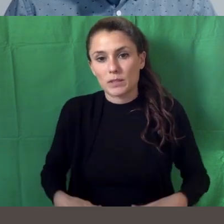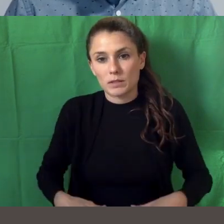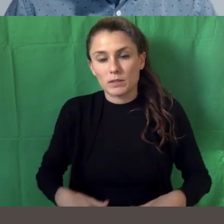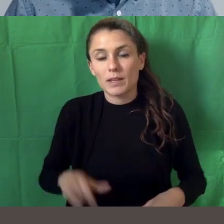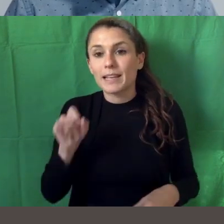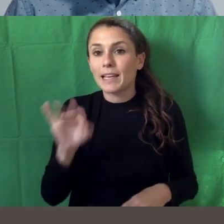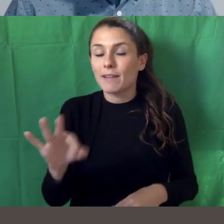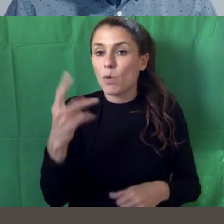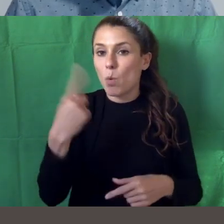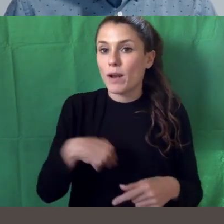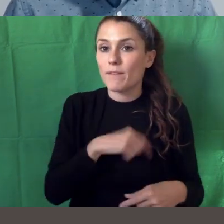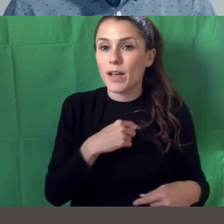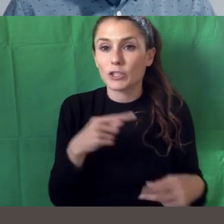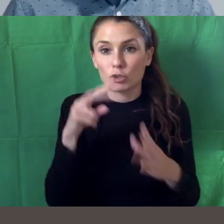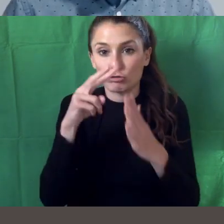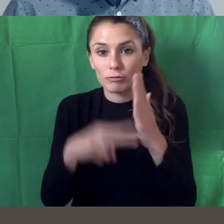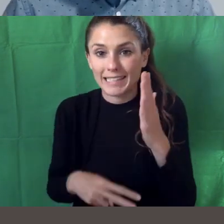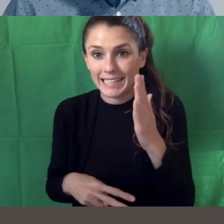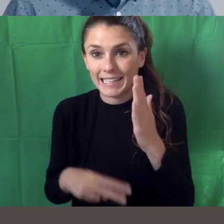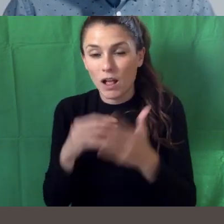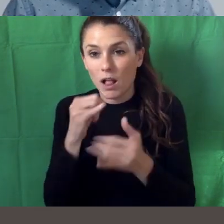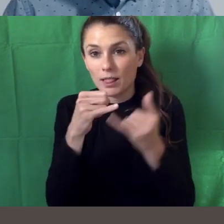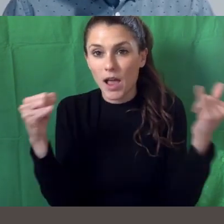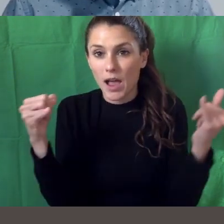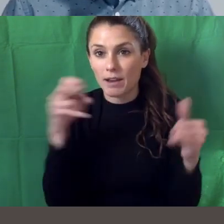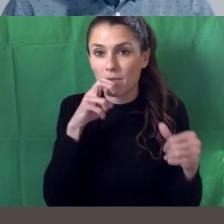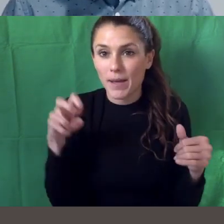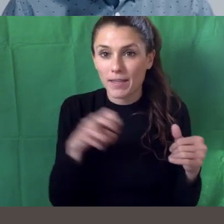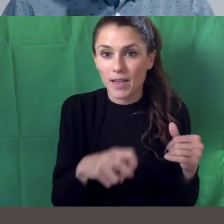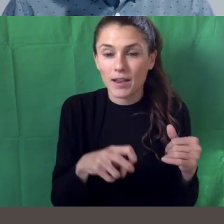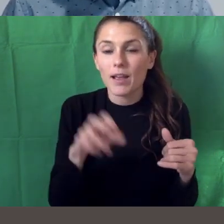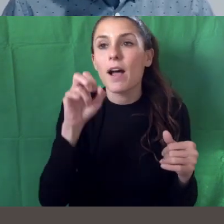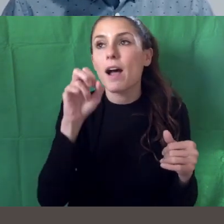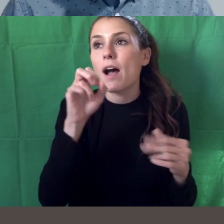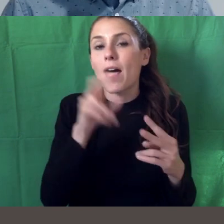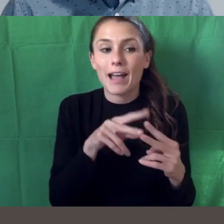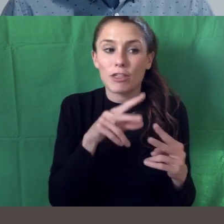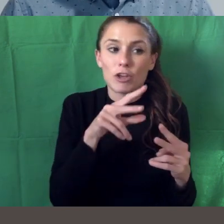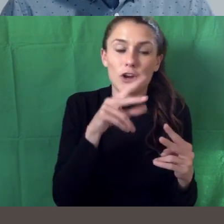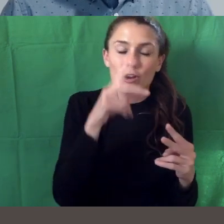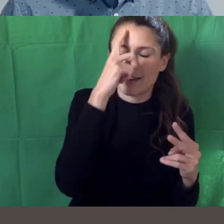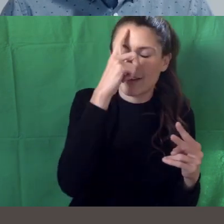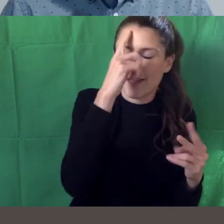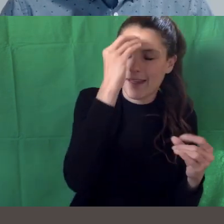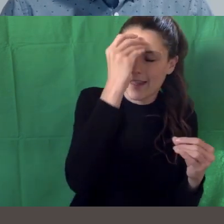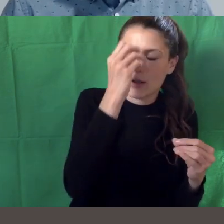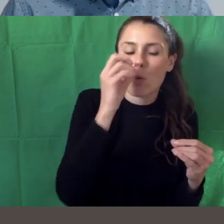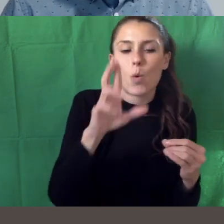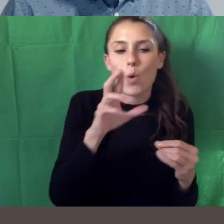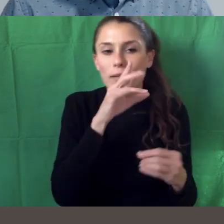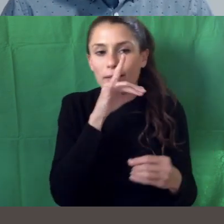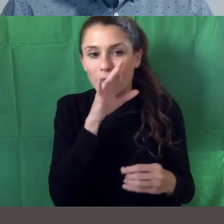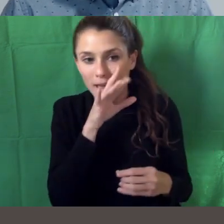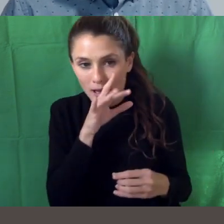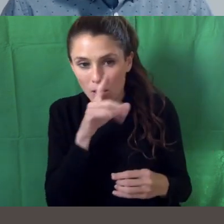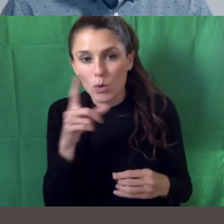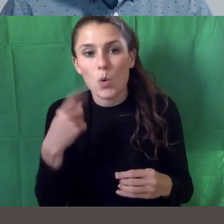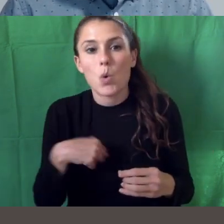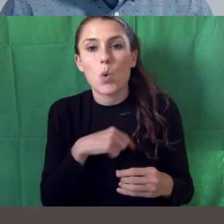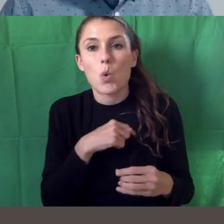When one of us reads a line of Python, whether in our own heads or out loud, we parse it similar to a natural language.